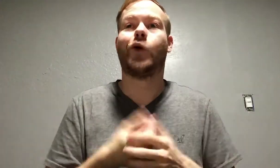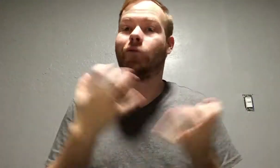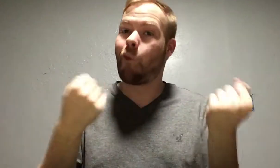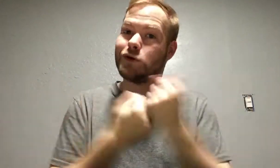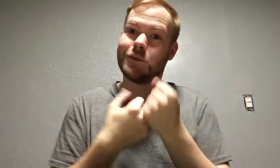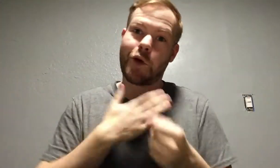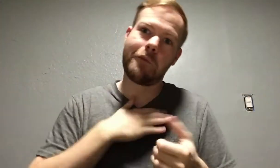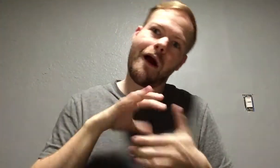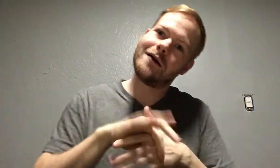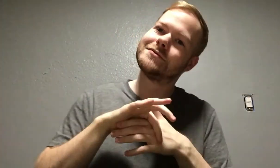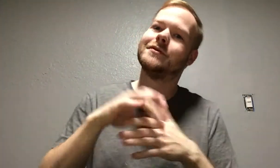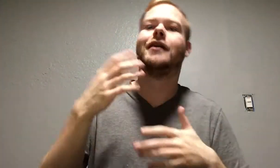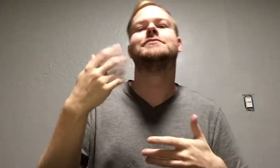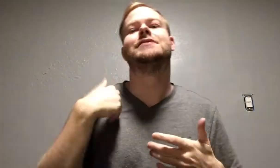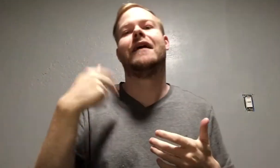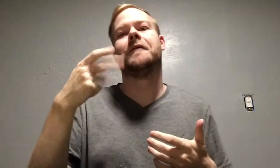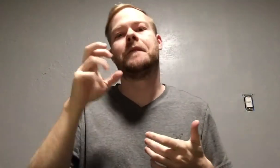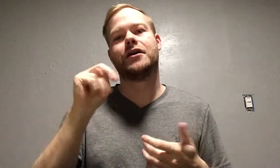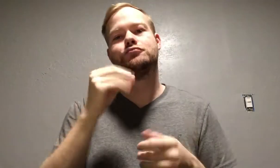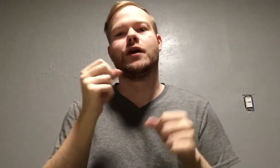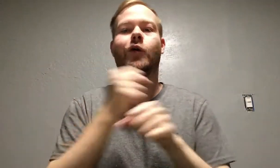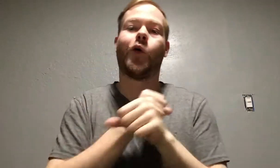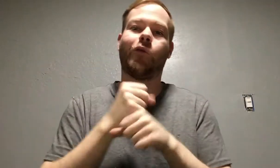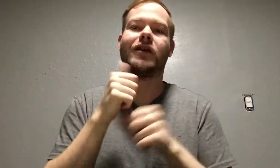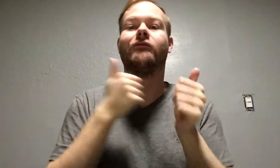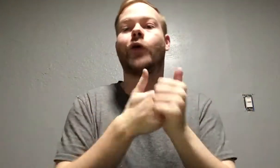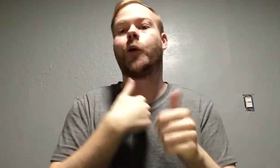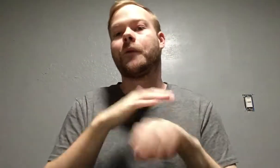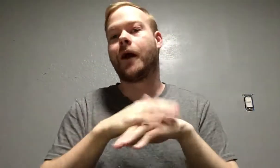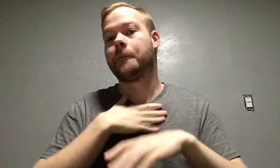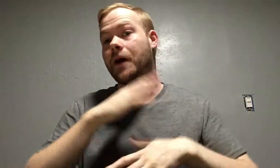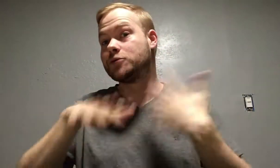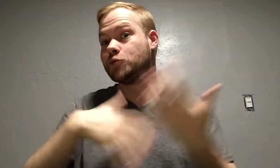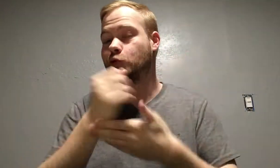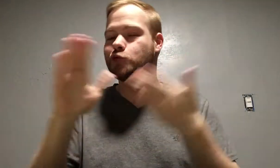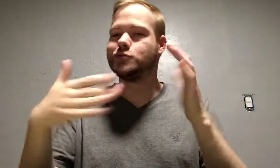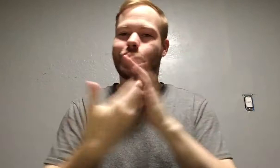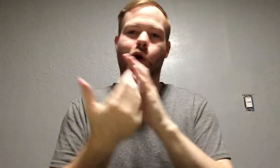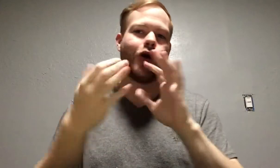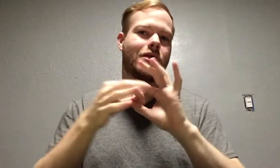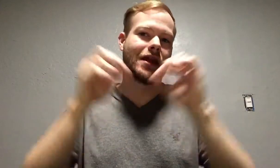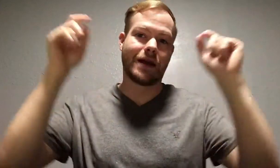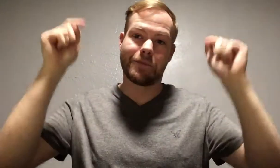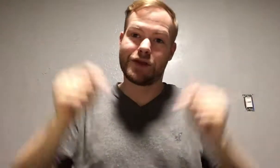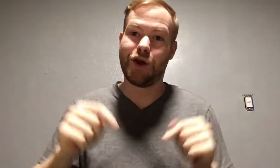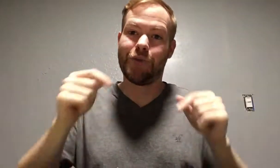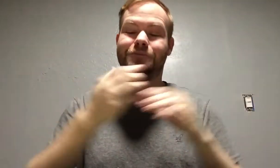If you want to support my content, I have a Patreon and ko-fi. Follow me on my socials, all links are below.